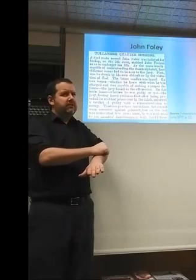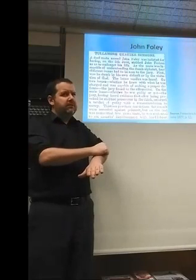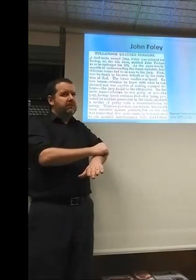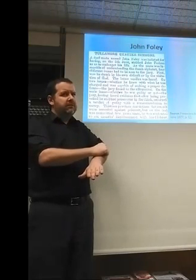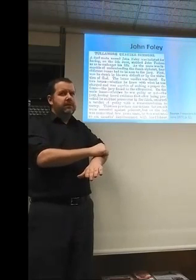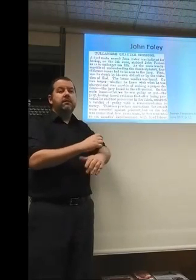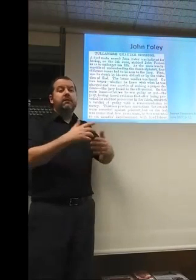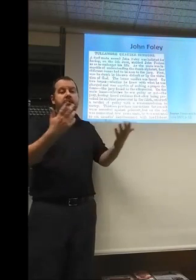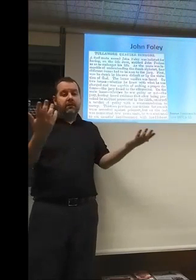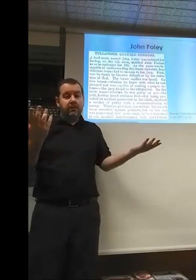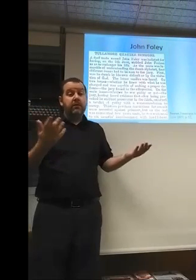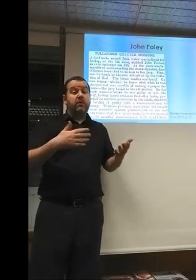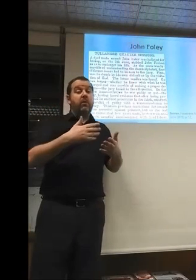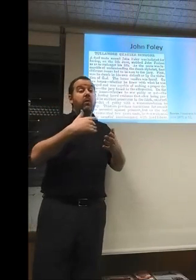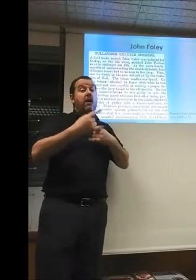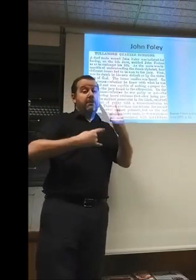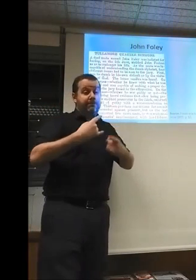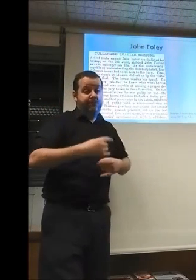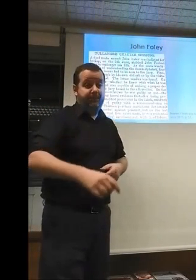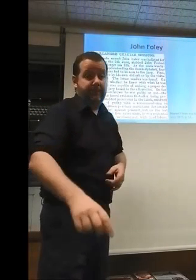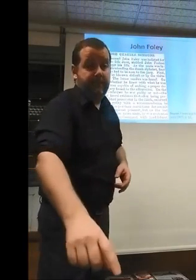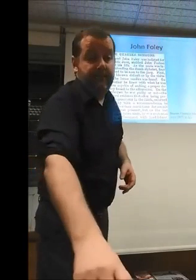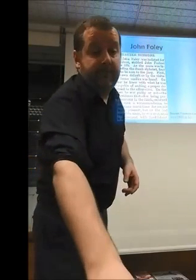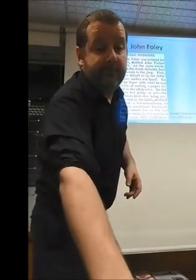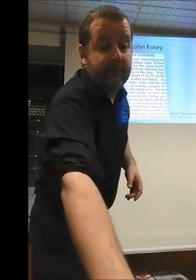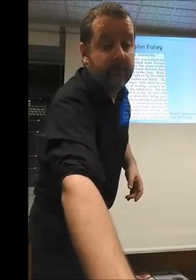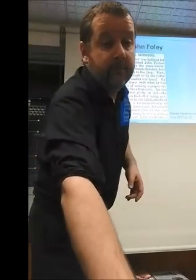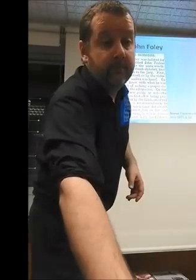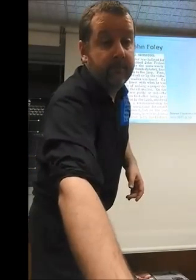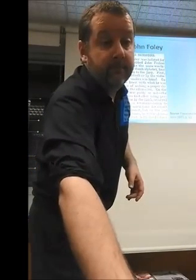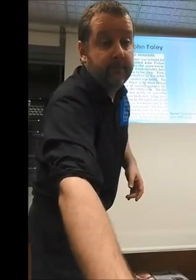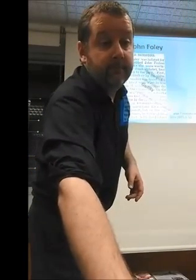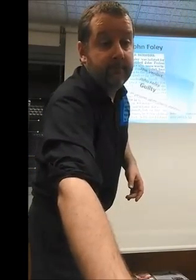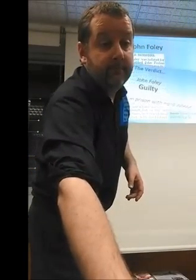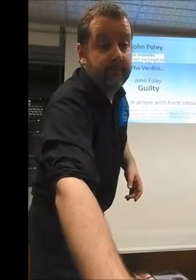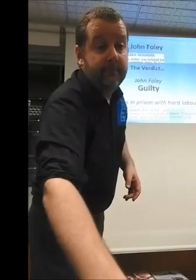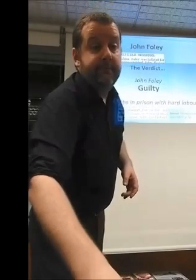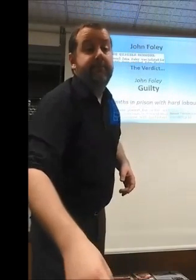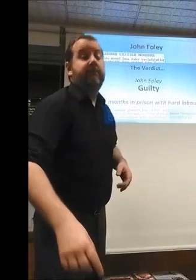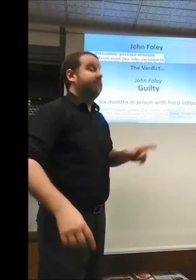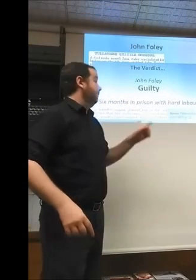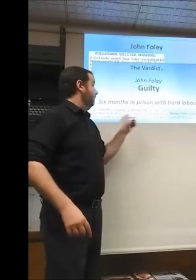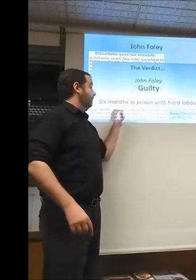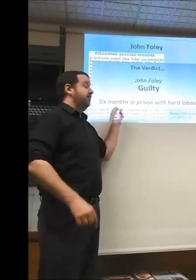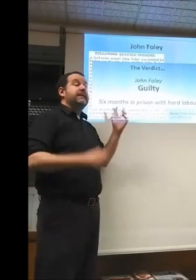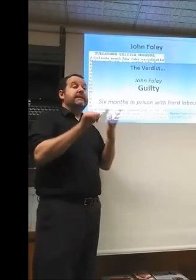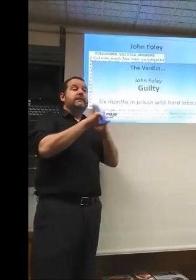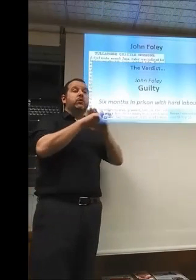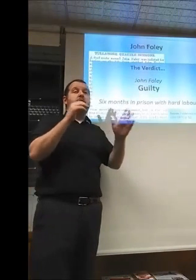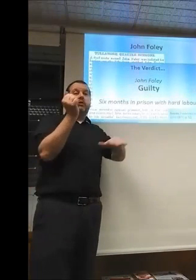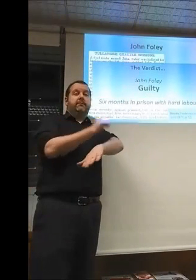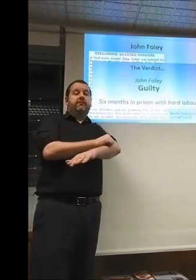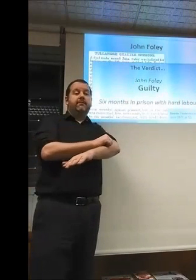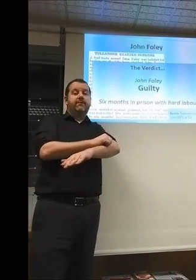at the moment too.